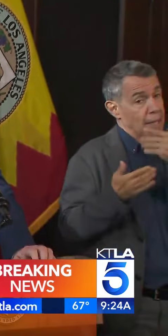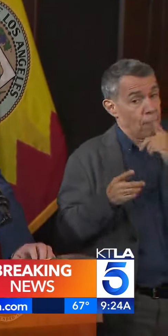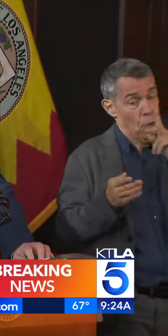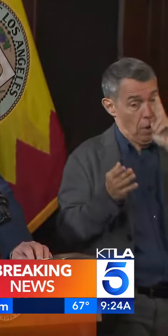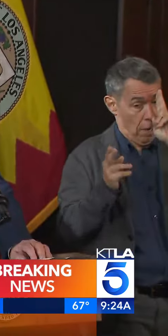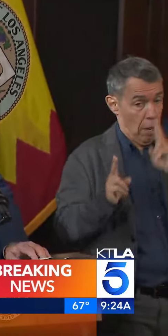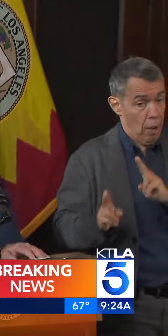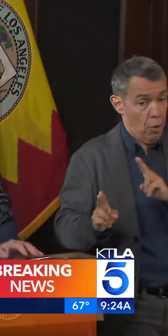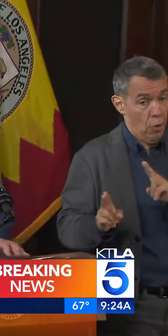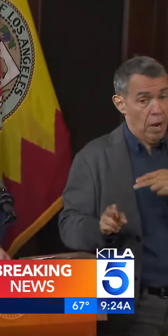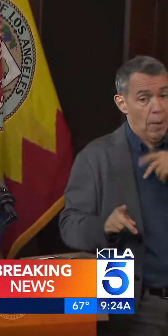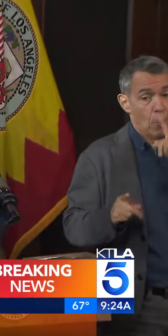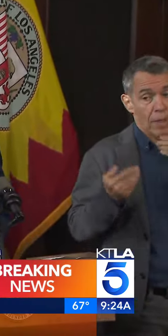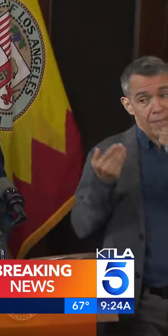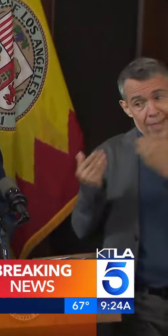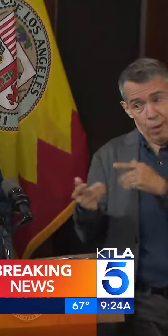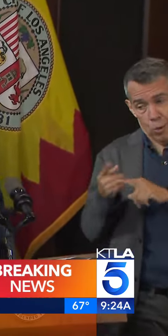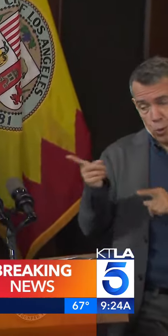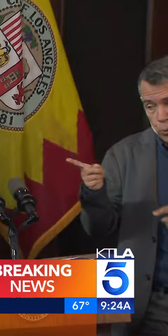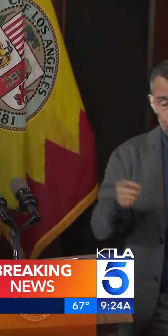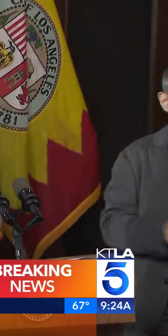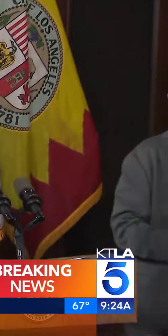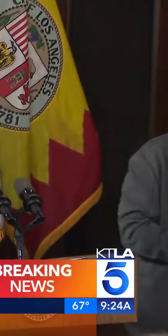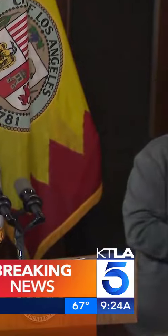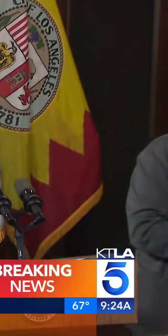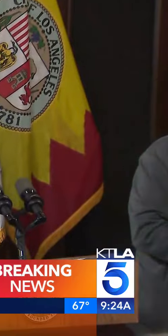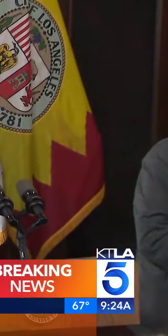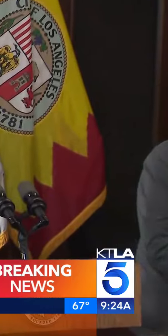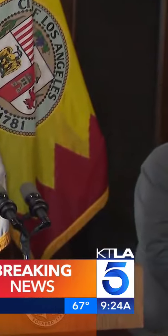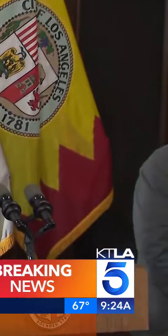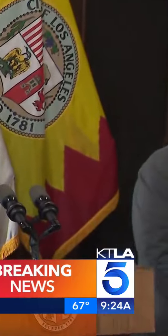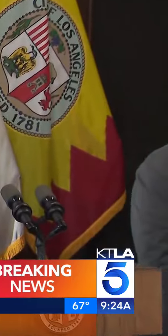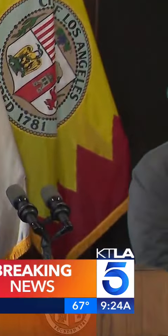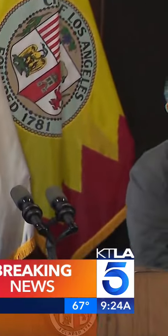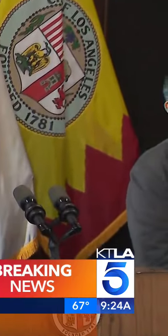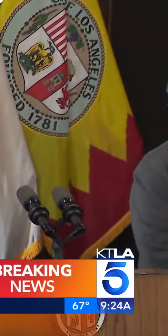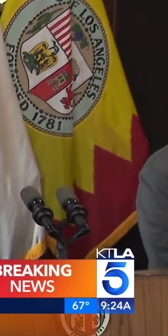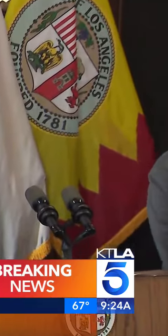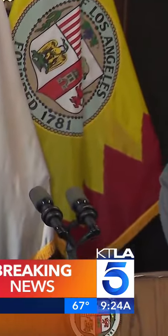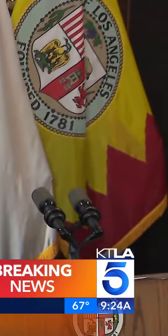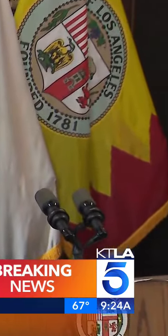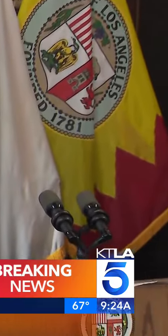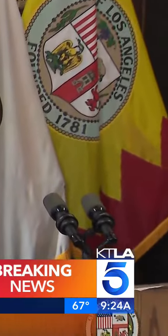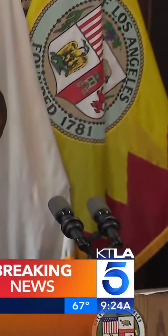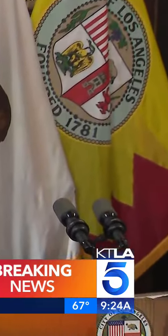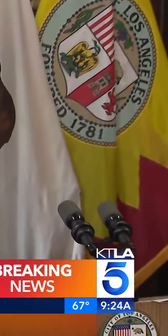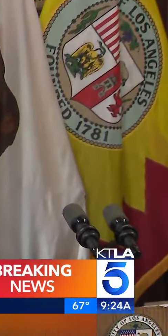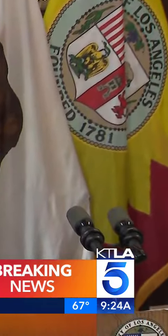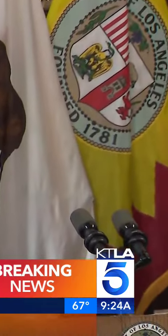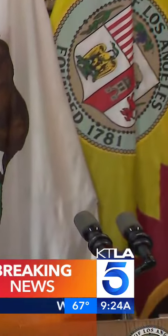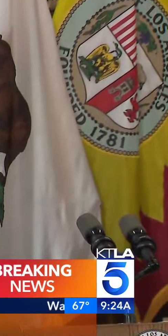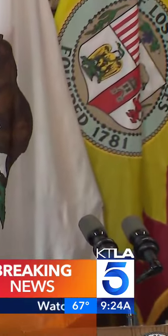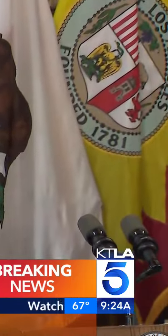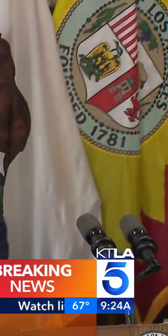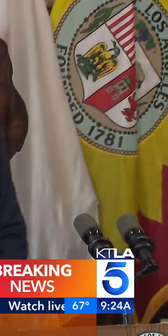AT A TIME OF TREMENDOUS OPPORTUNITY. THANK YOU AGAIN BEST FOR THIS HONOR AND THIS PRIVILEGE, I'M I'M INDEBTED TO